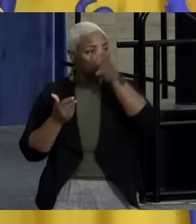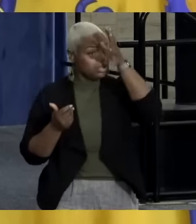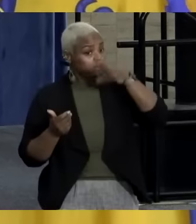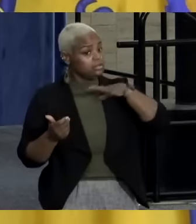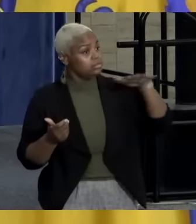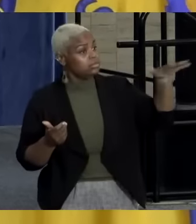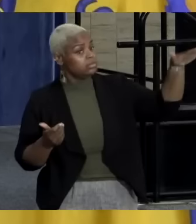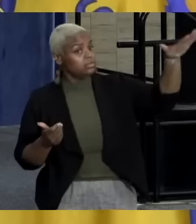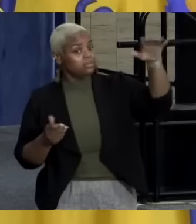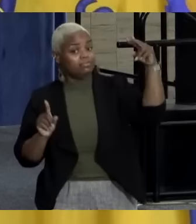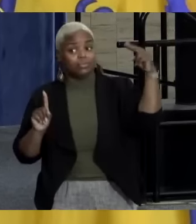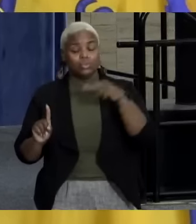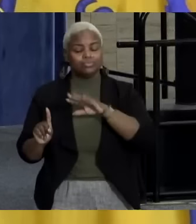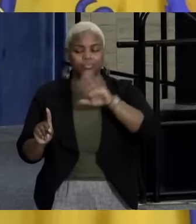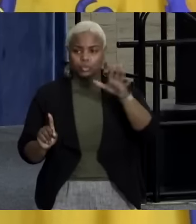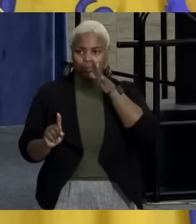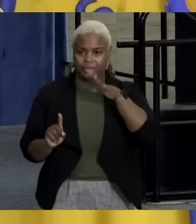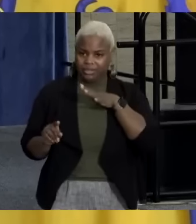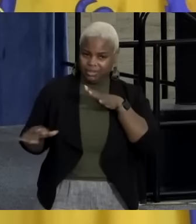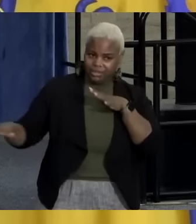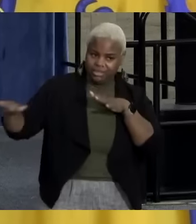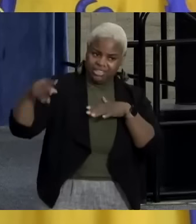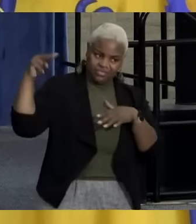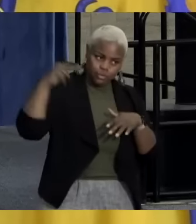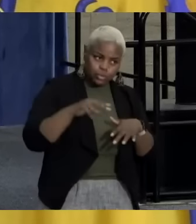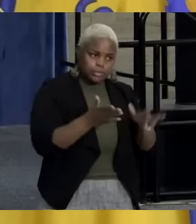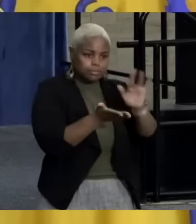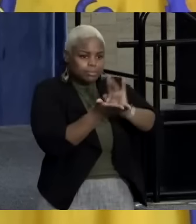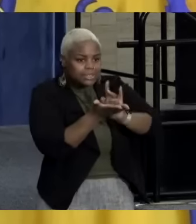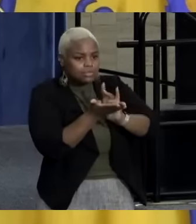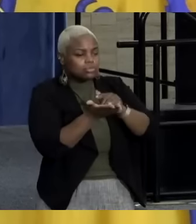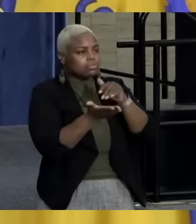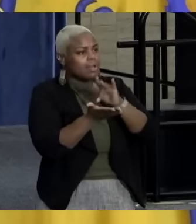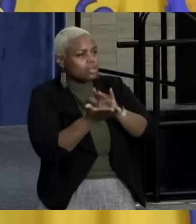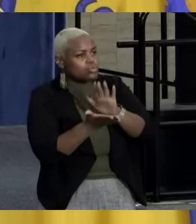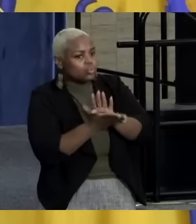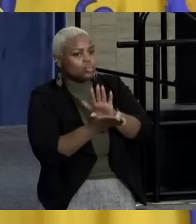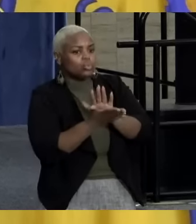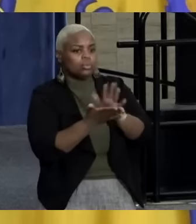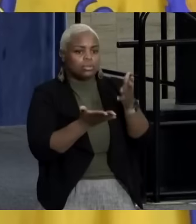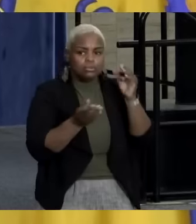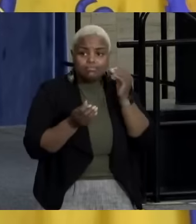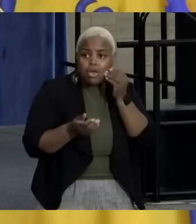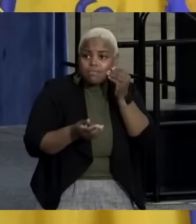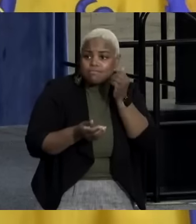female medical students that have demanded more menopause education in the curricula.